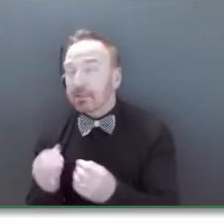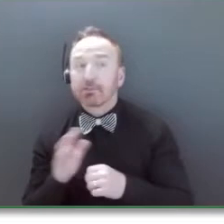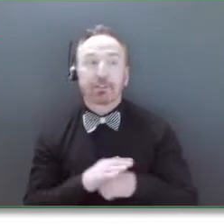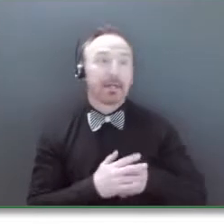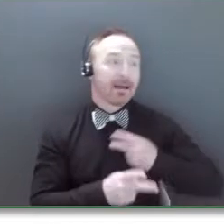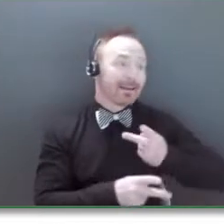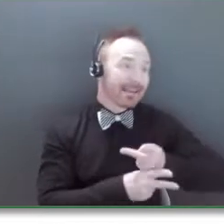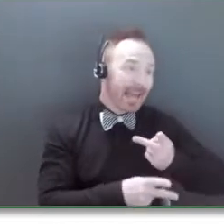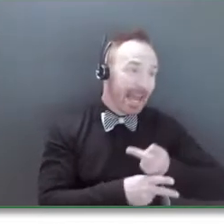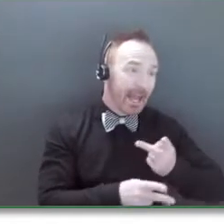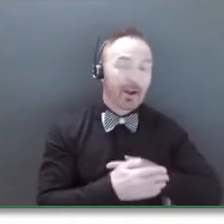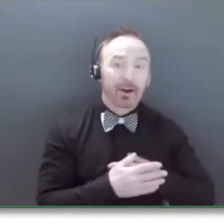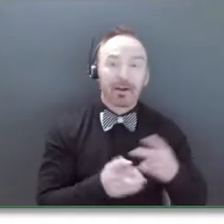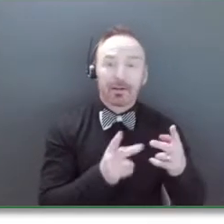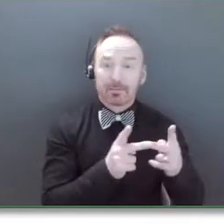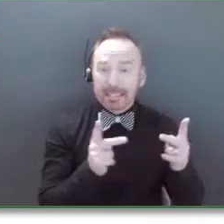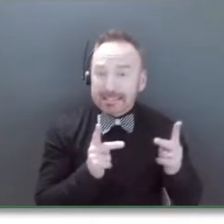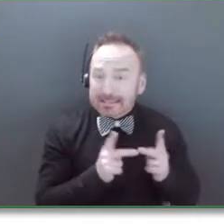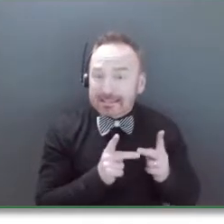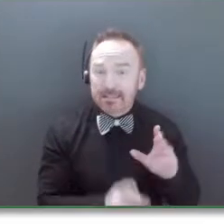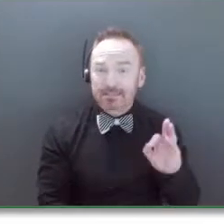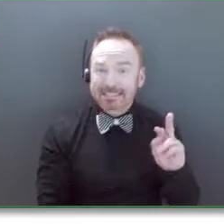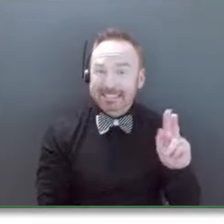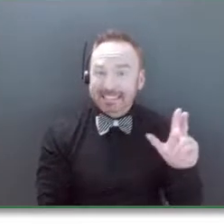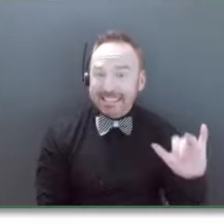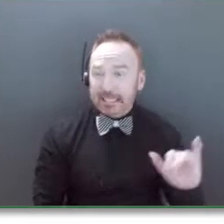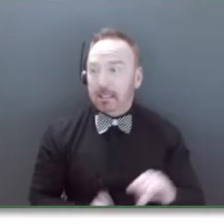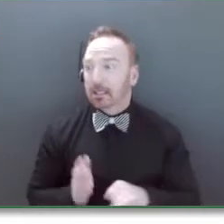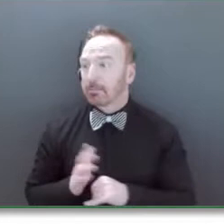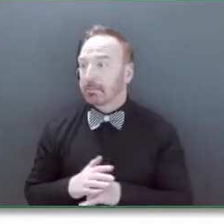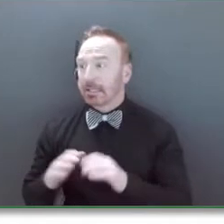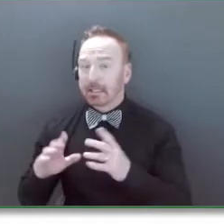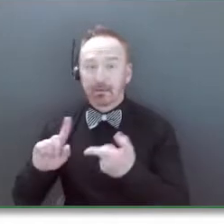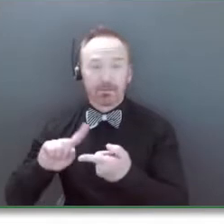groups of friends and they get introduced to the trail